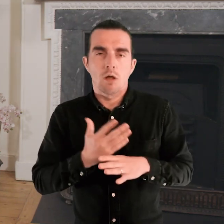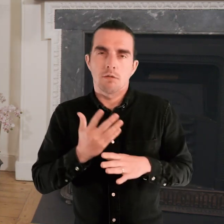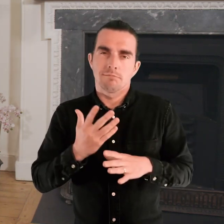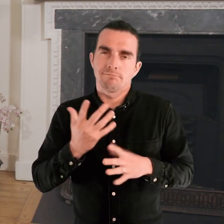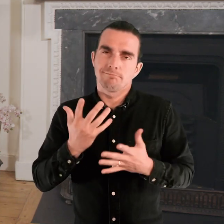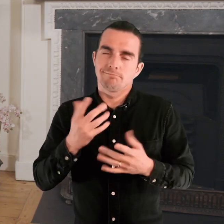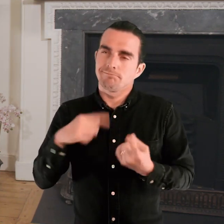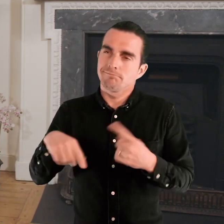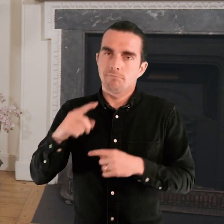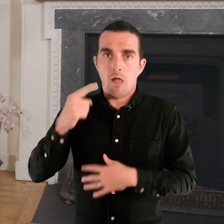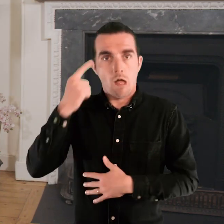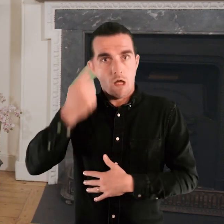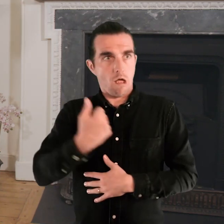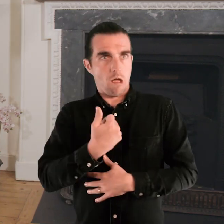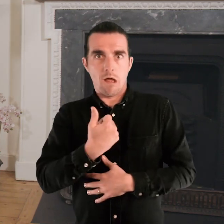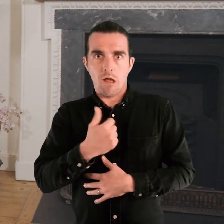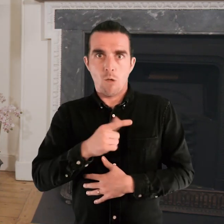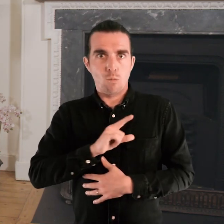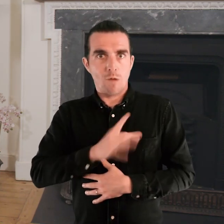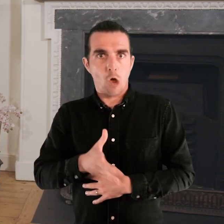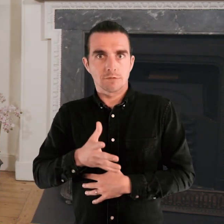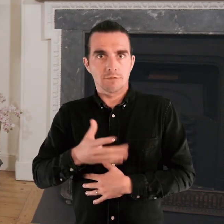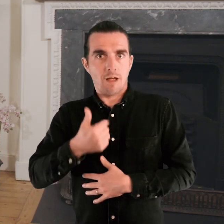and the most famous one of these,